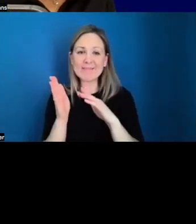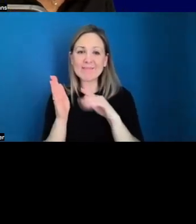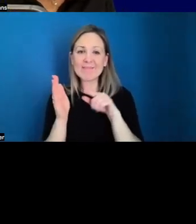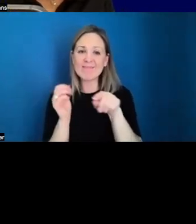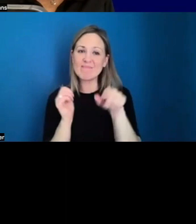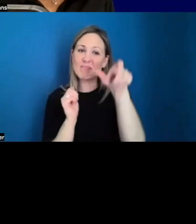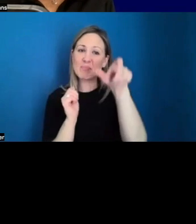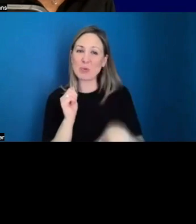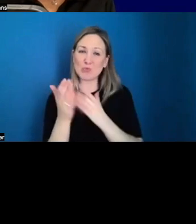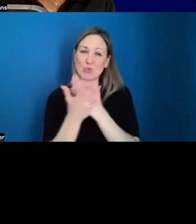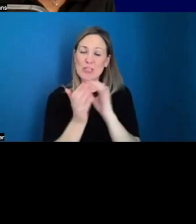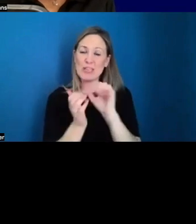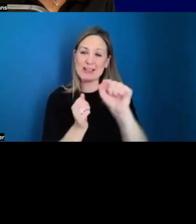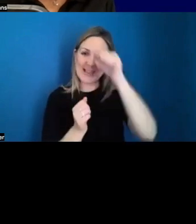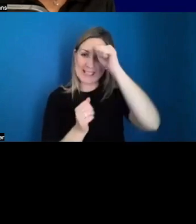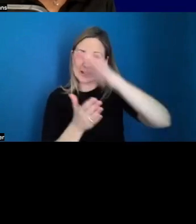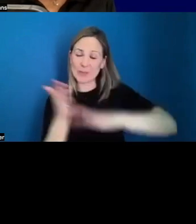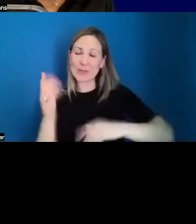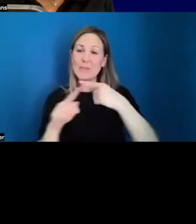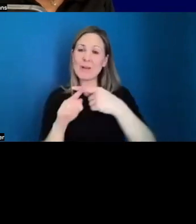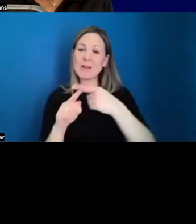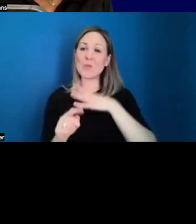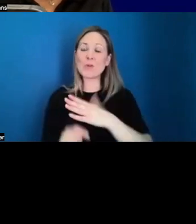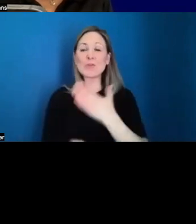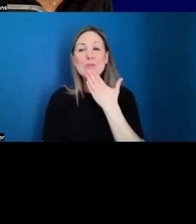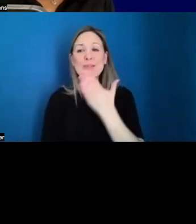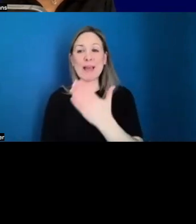I would also like to thank my colleague and friend Ms Linni Oliver who works as